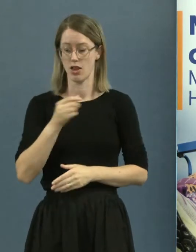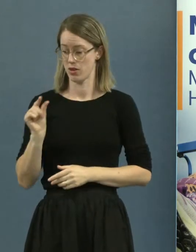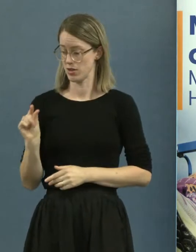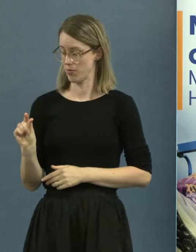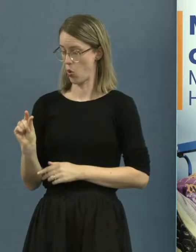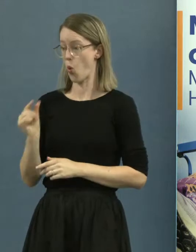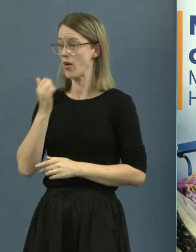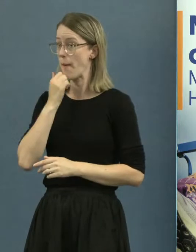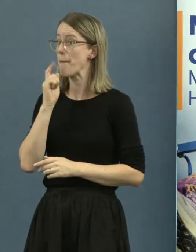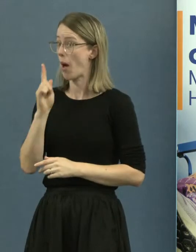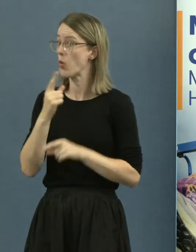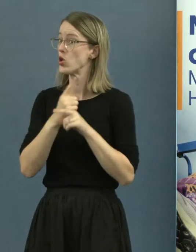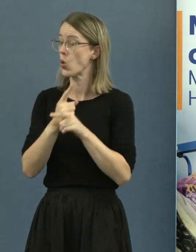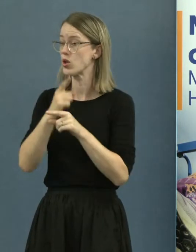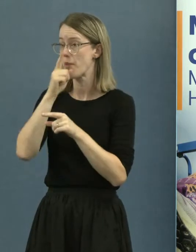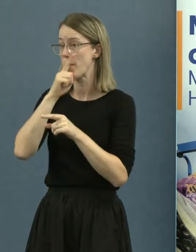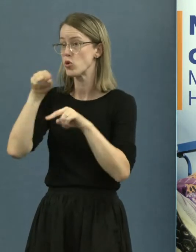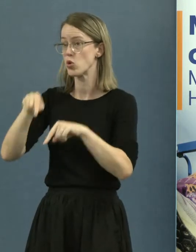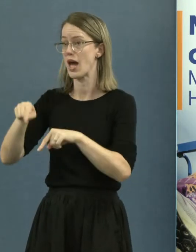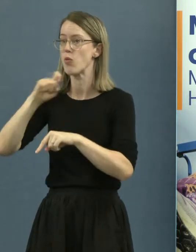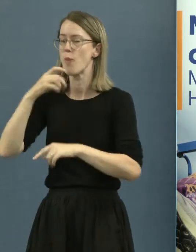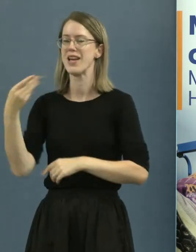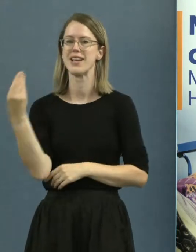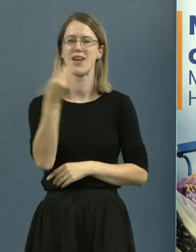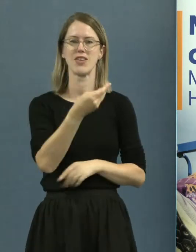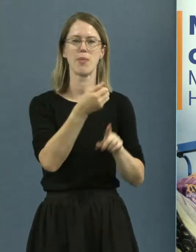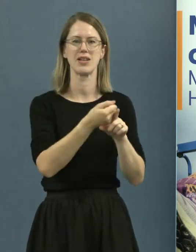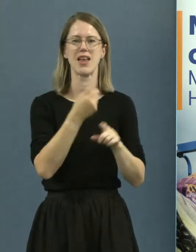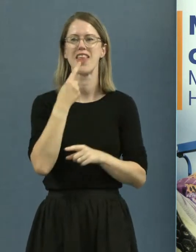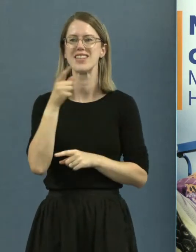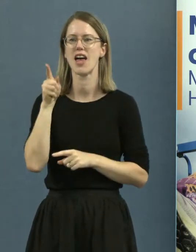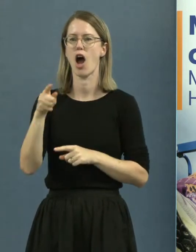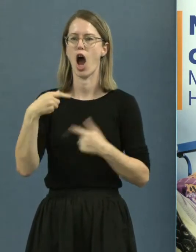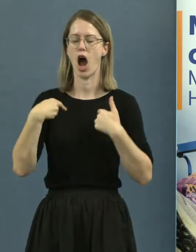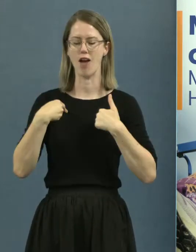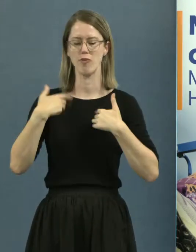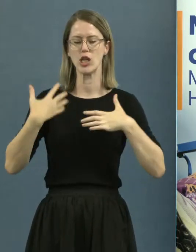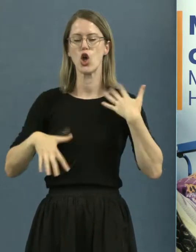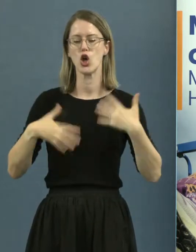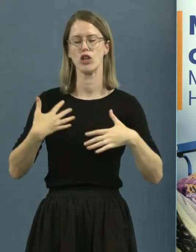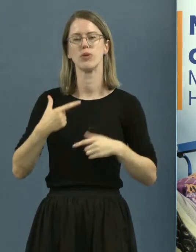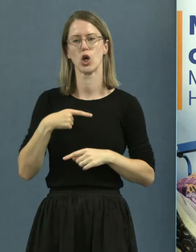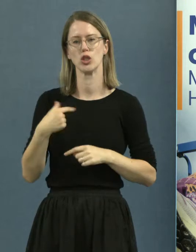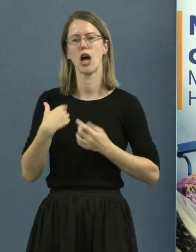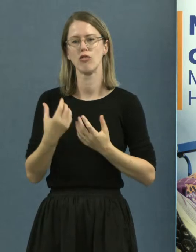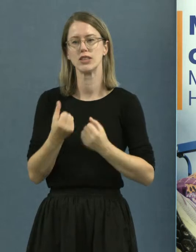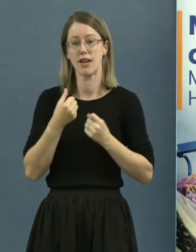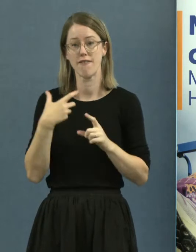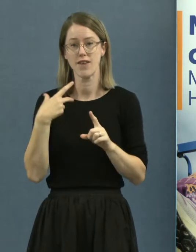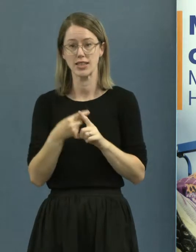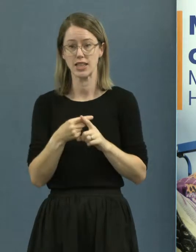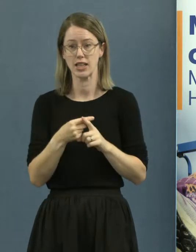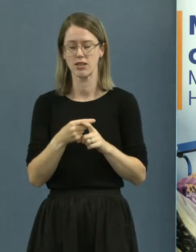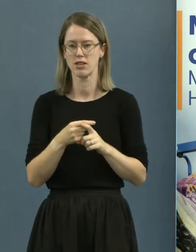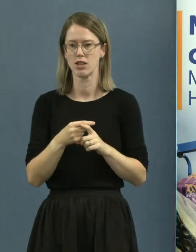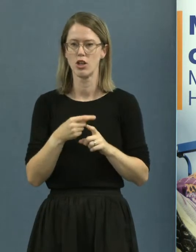spoke to a couple of people today who are handing over the petition who claim they've been injured by the vaccine. Do you